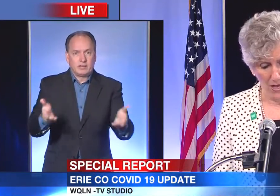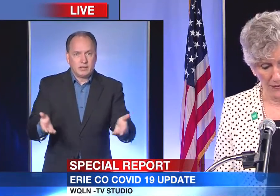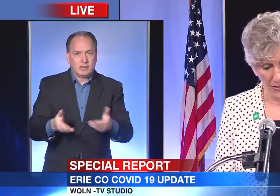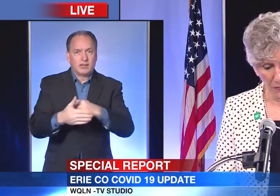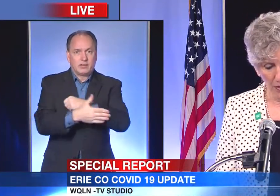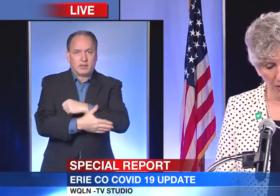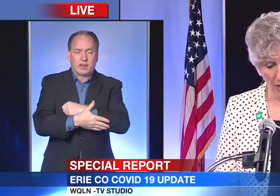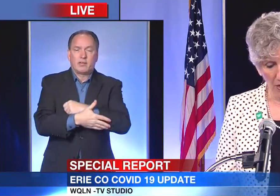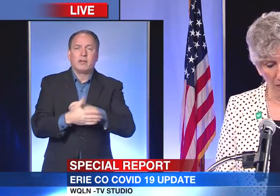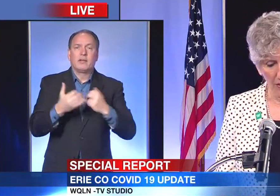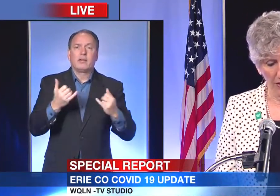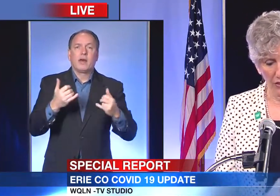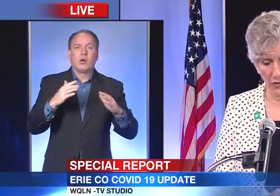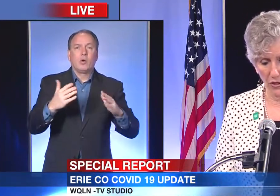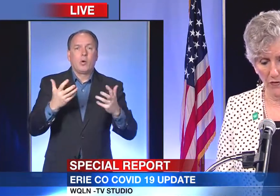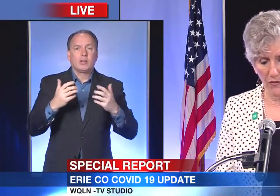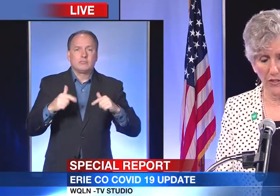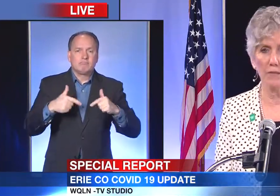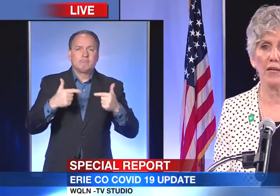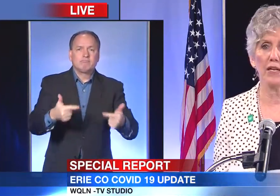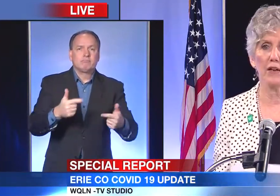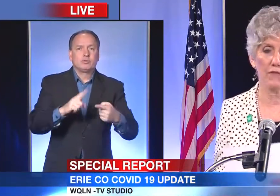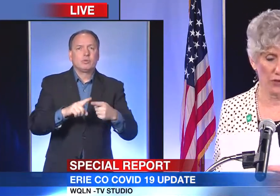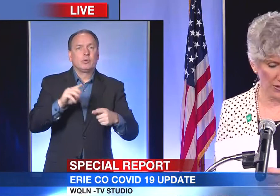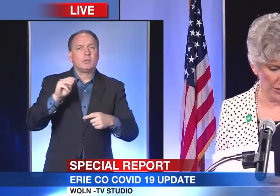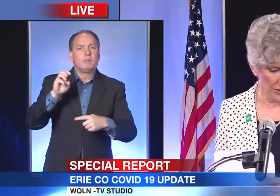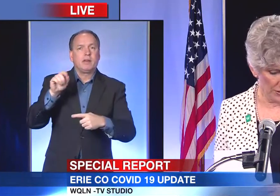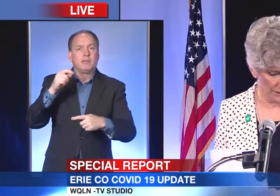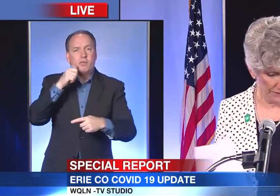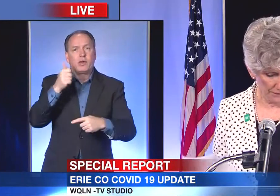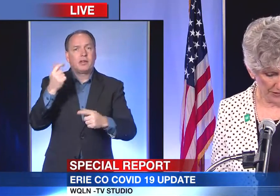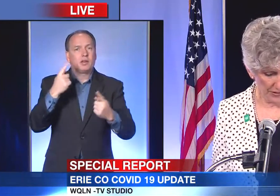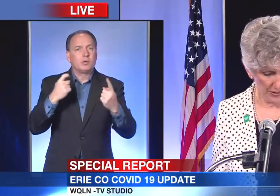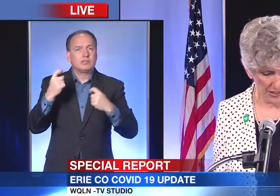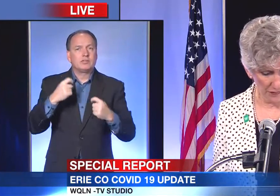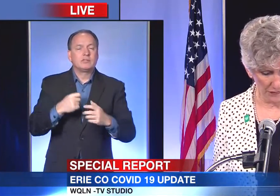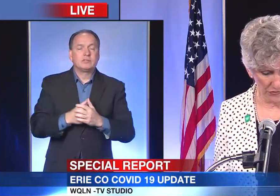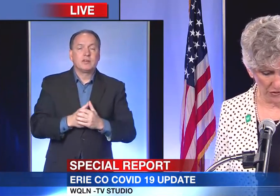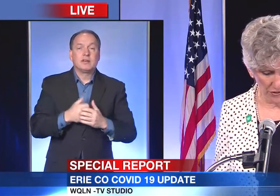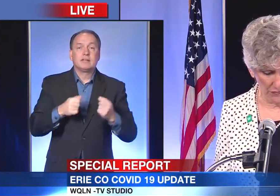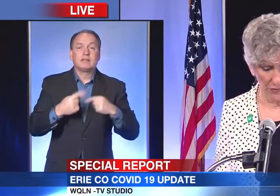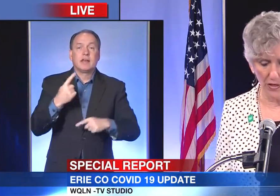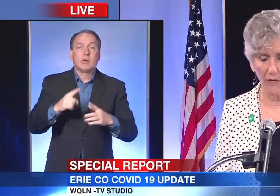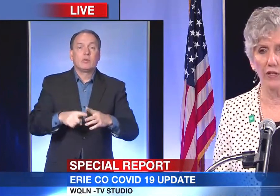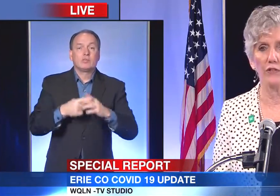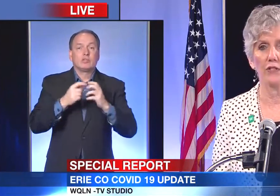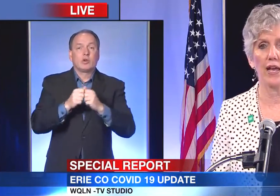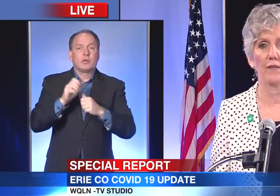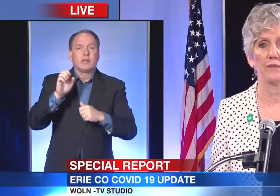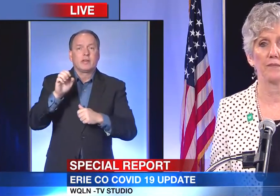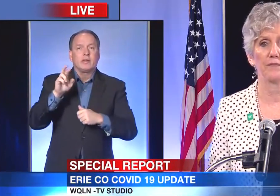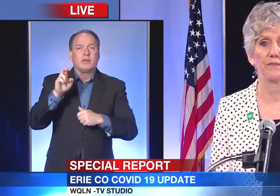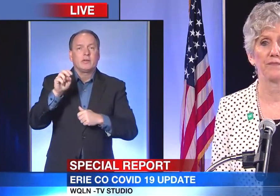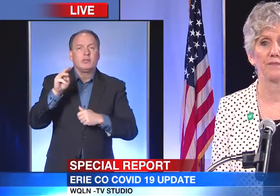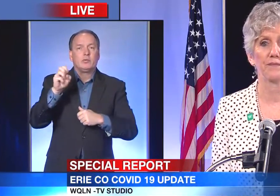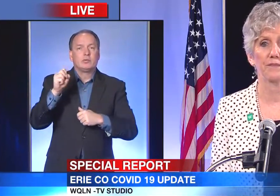AGAIN TO SLOW THE SPREAD OF COVID-19 IN ERIE COUNTY. AT THIS POINT NOW I WOULD LIKE TO TURN IT OVER TO THE MEDIA FOR